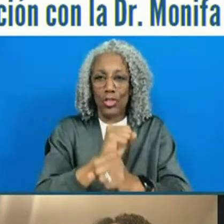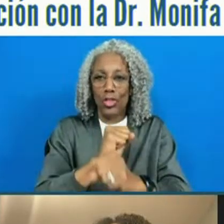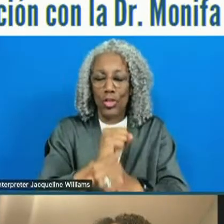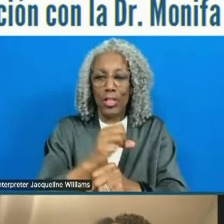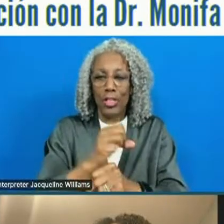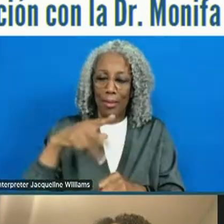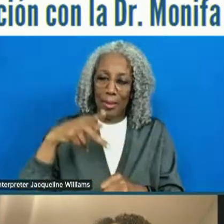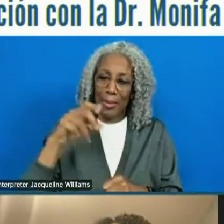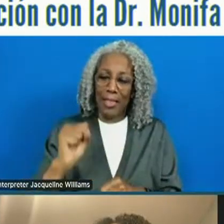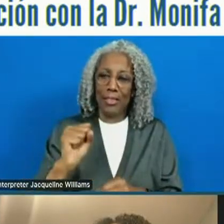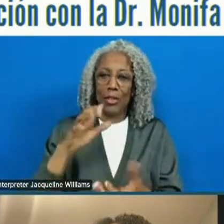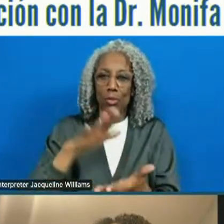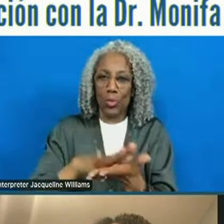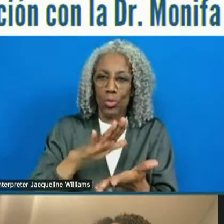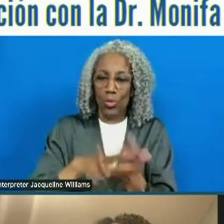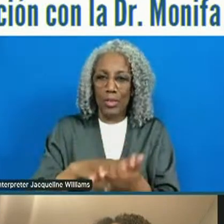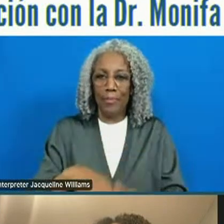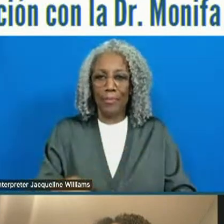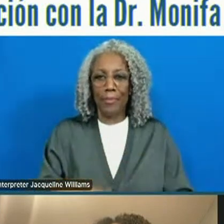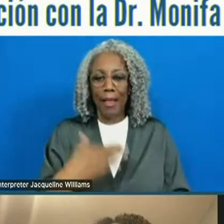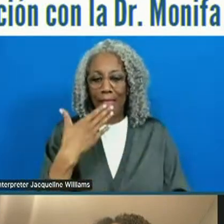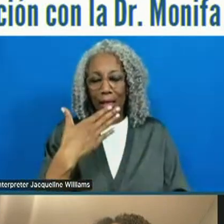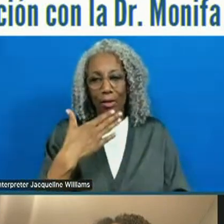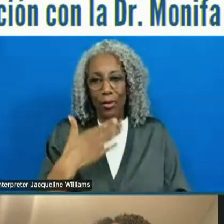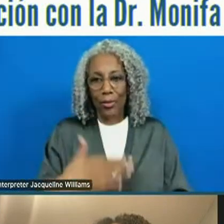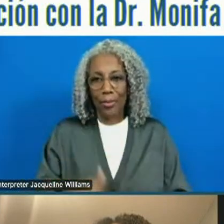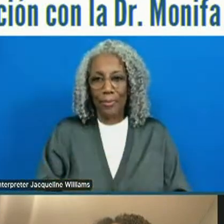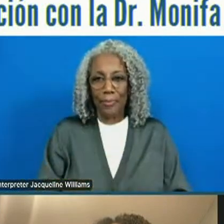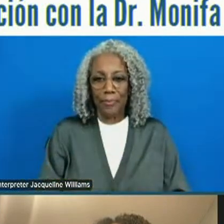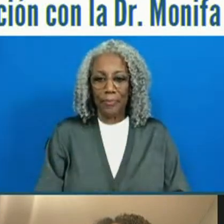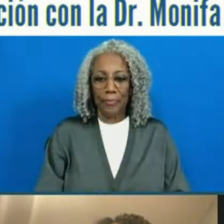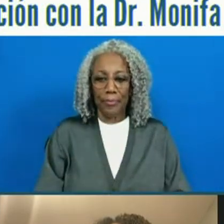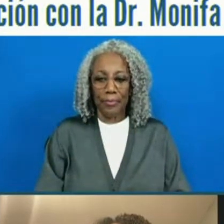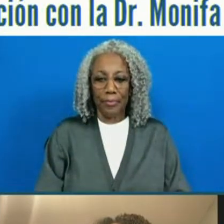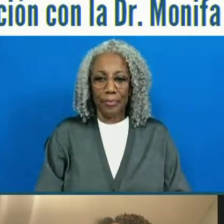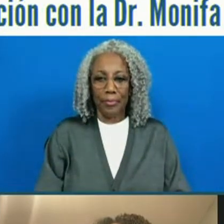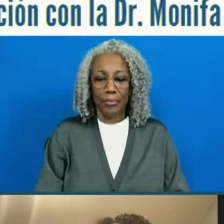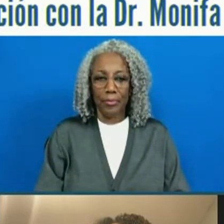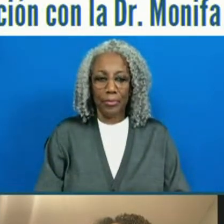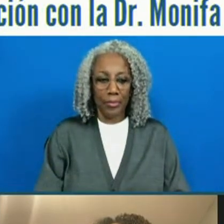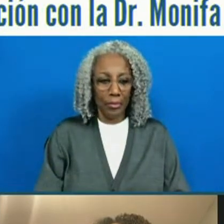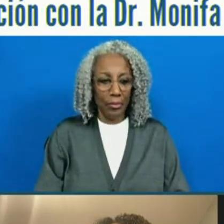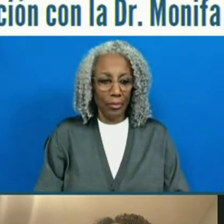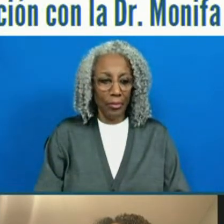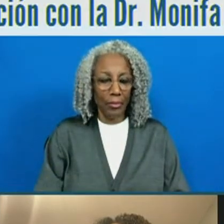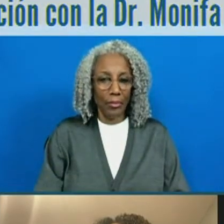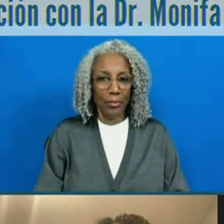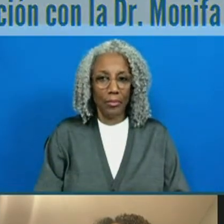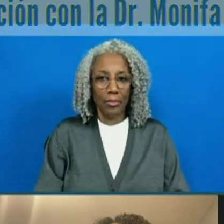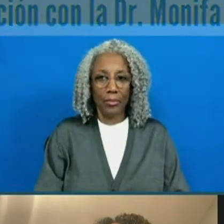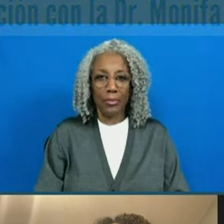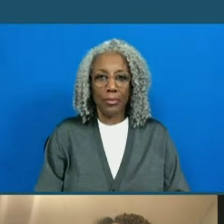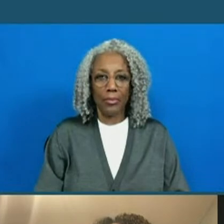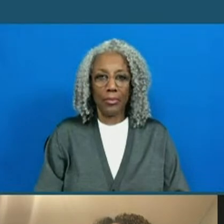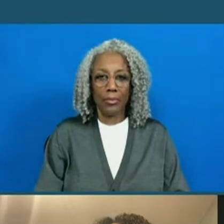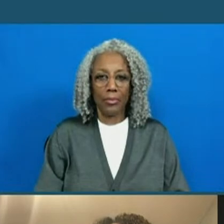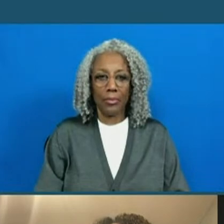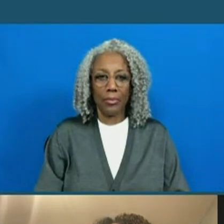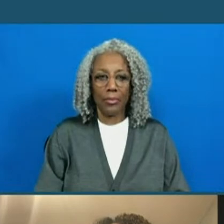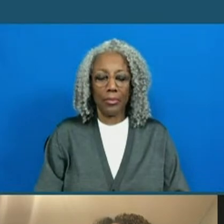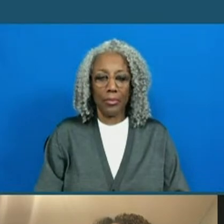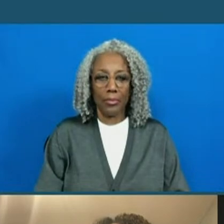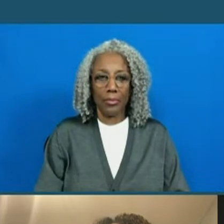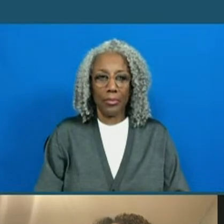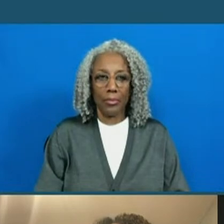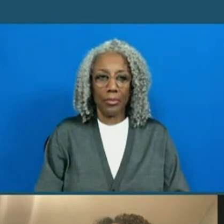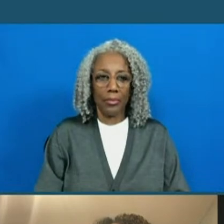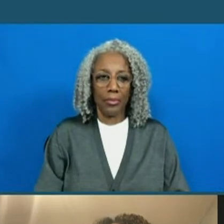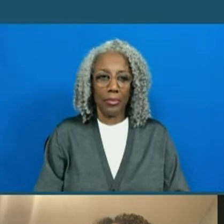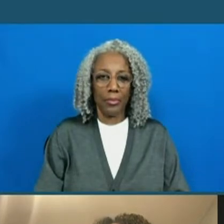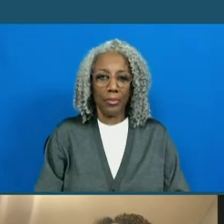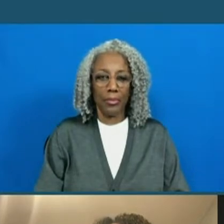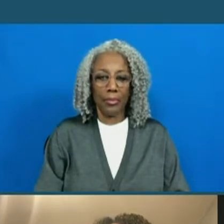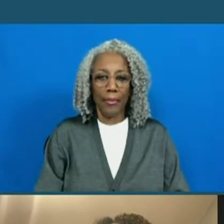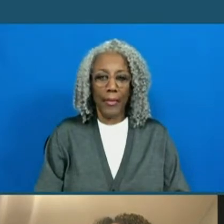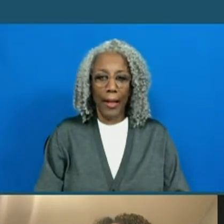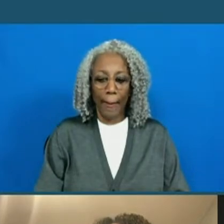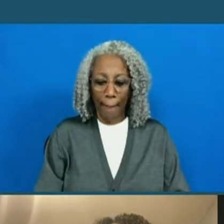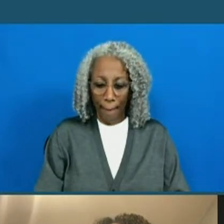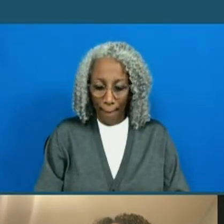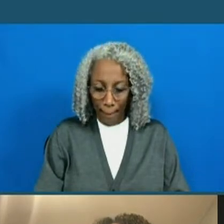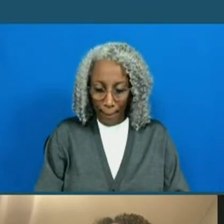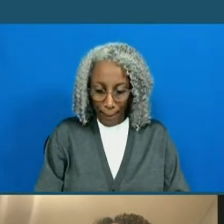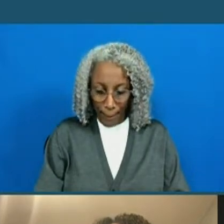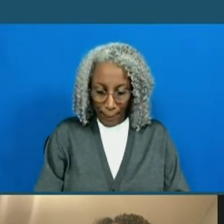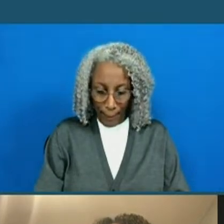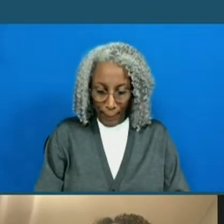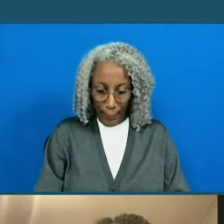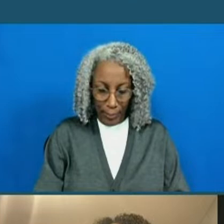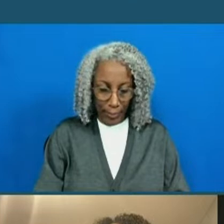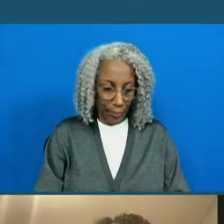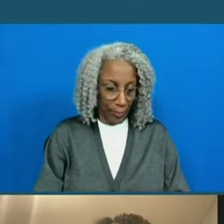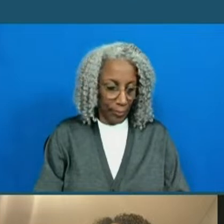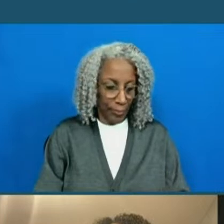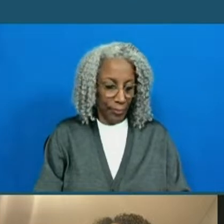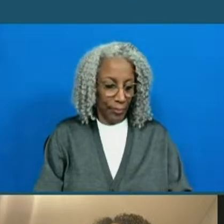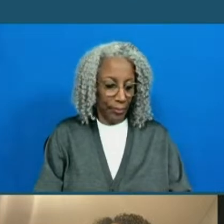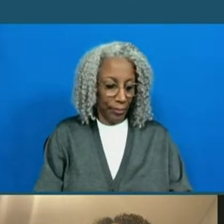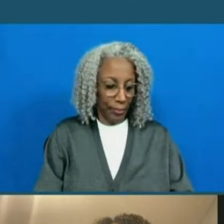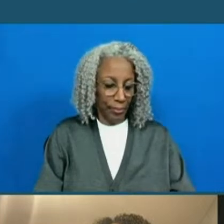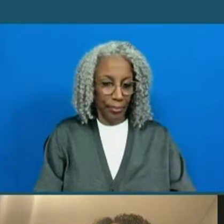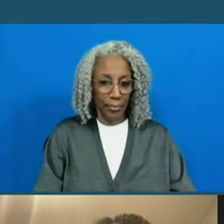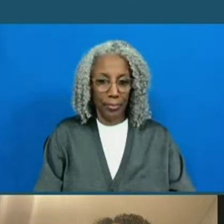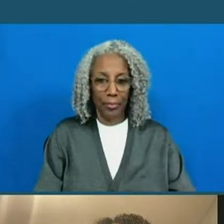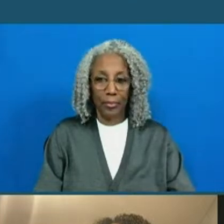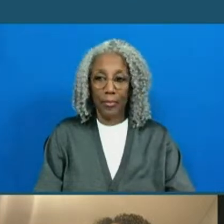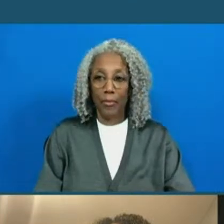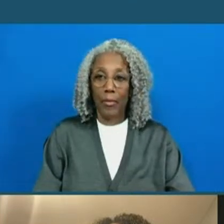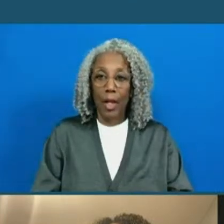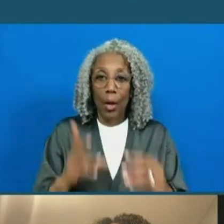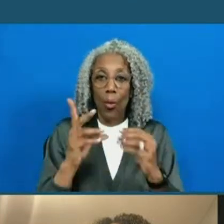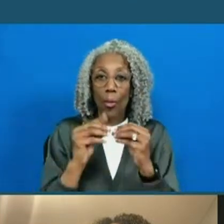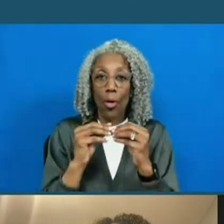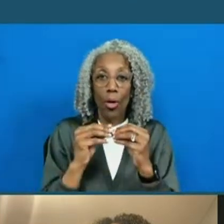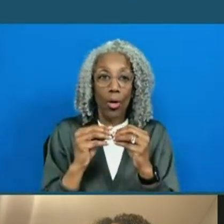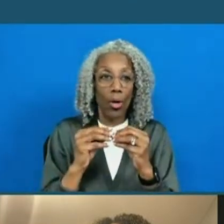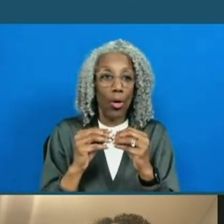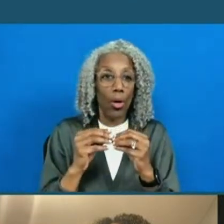have on the safety and security